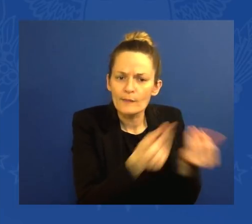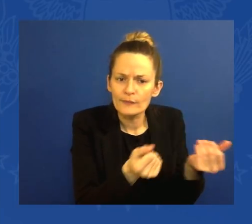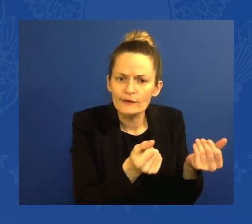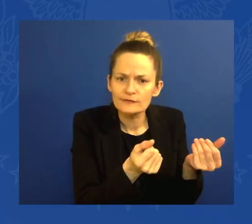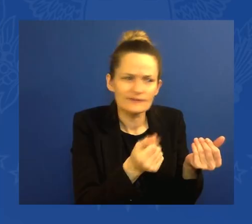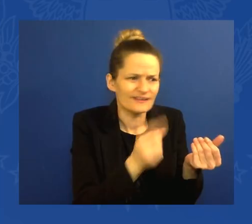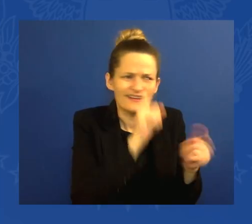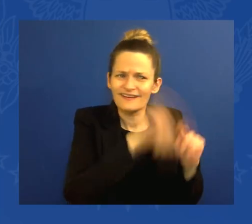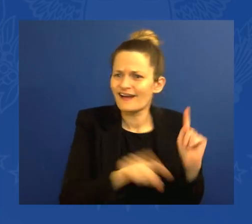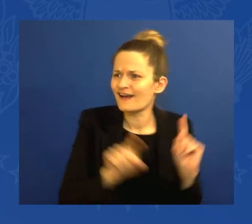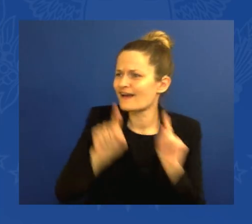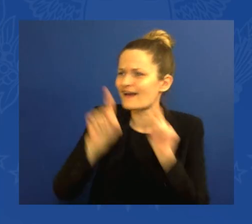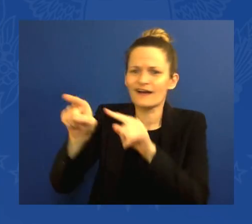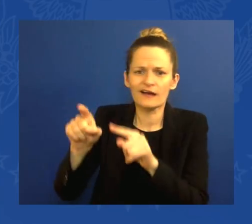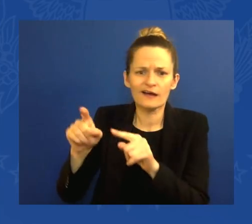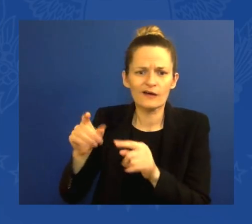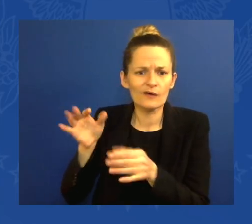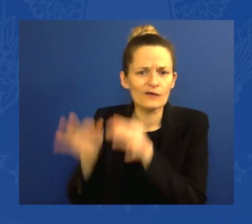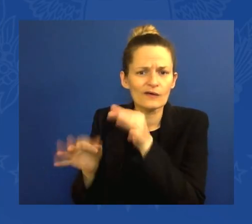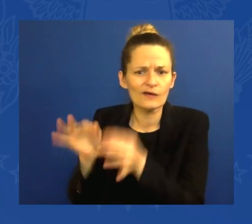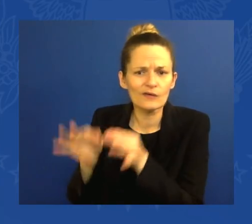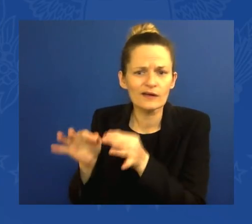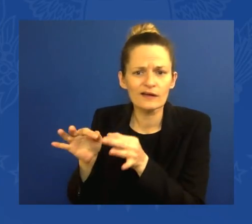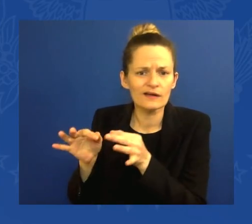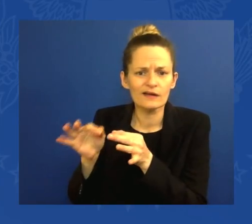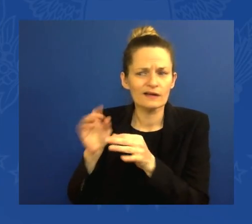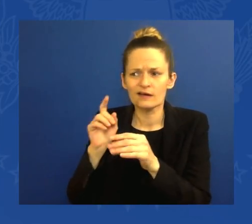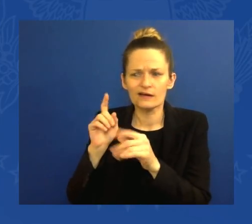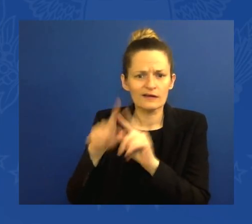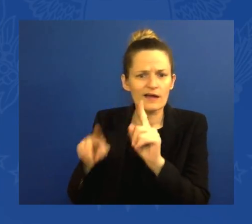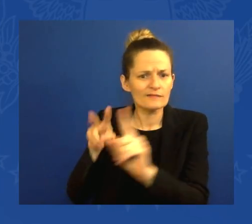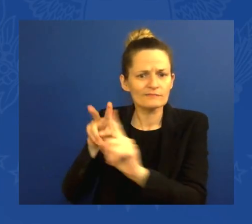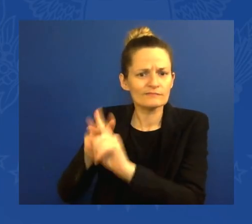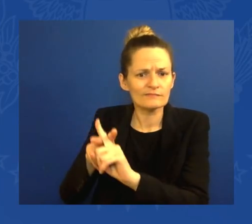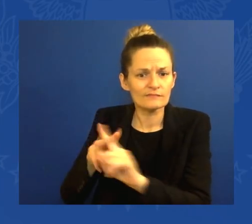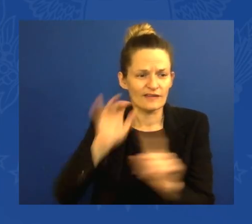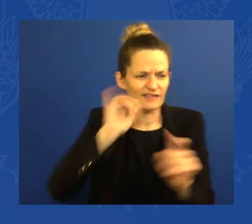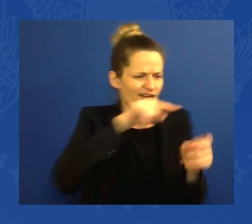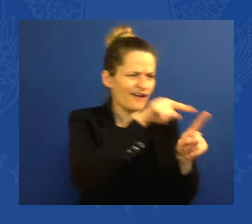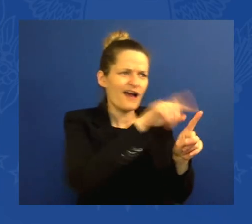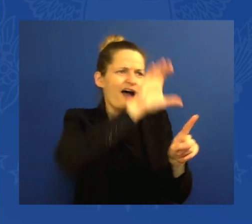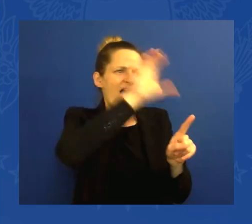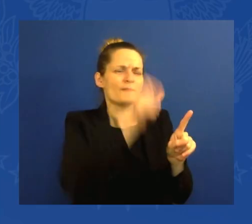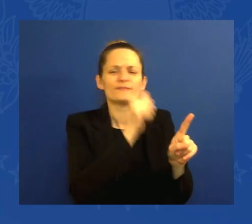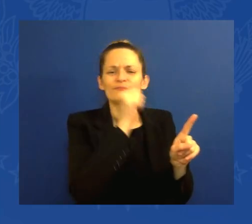proceedings are conducted in secret, often by arbitrators selected and paid for by the employer.